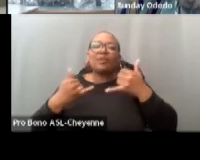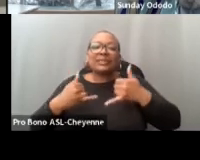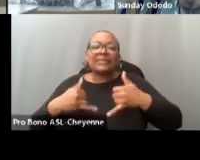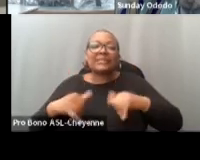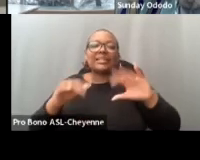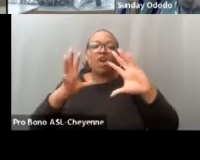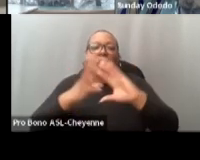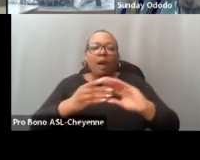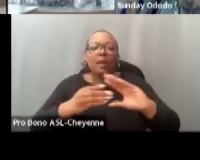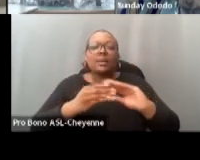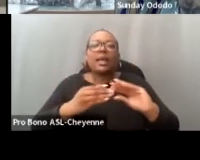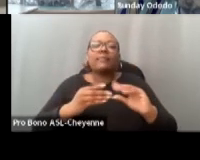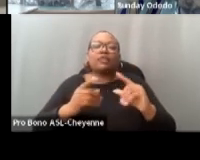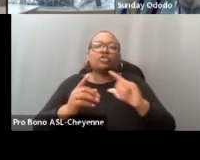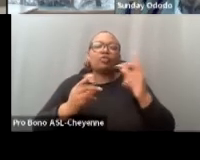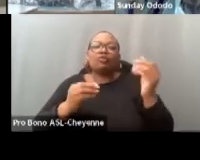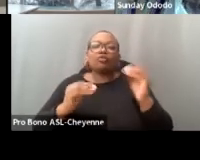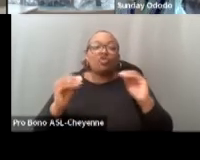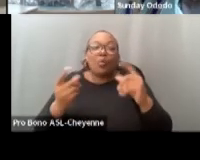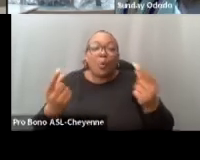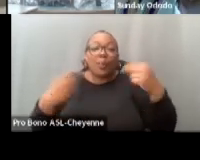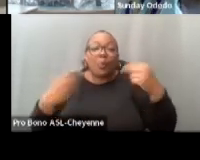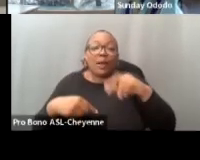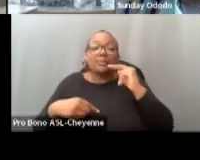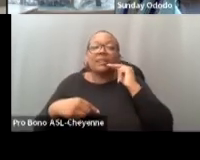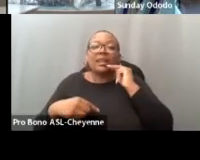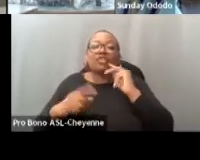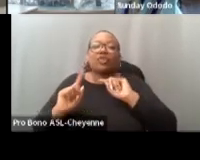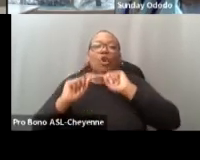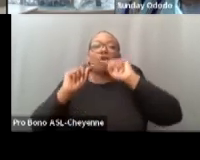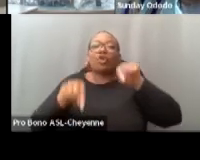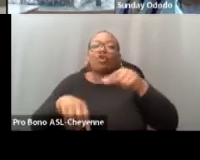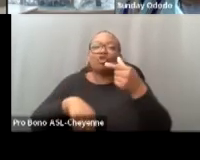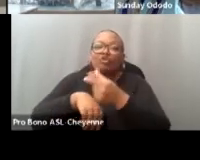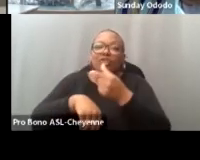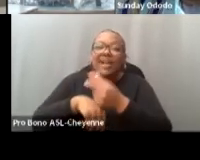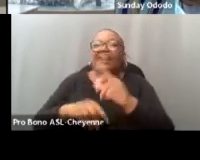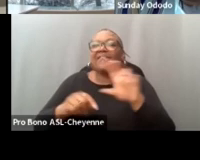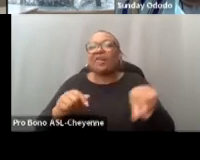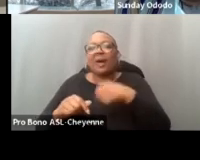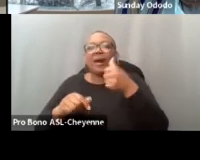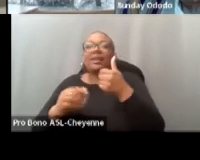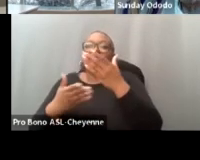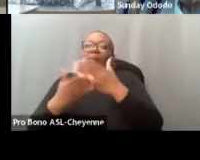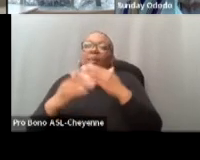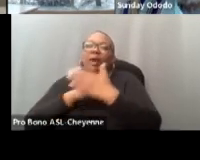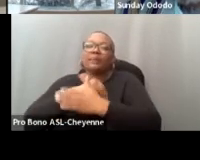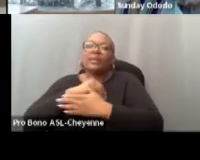And so nobody's gonna come to Nigeria or go to Ghana or go to other part of the country of the continent